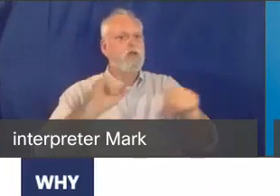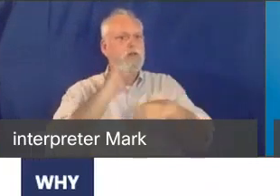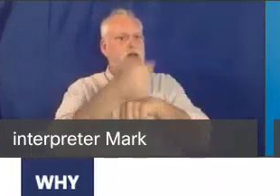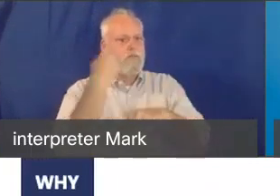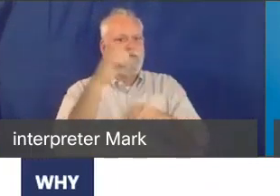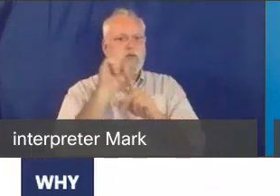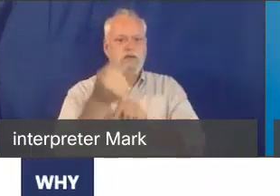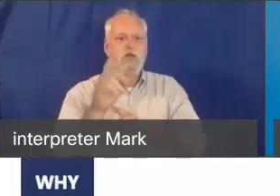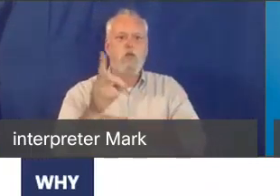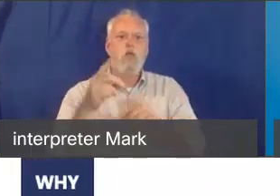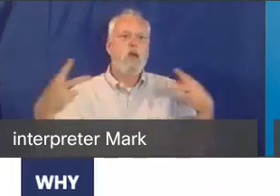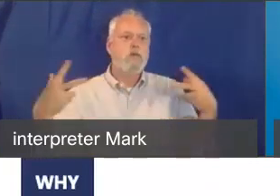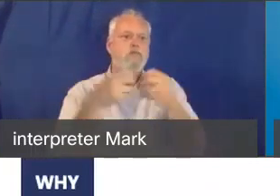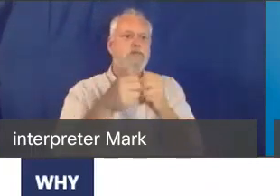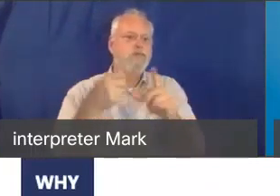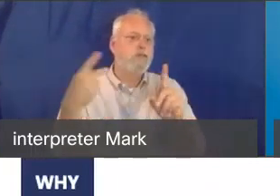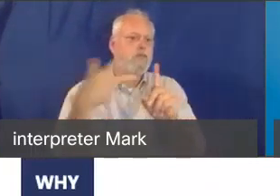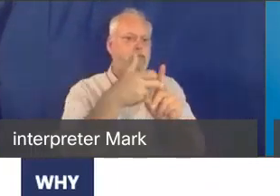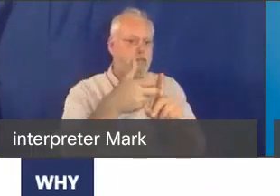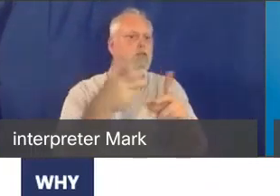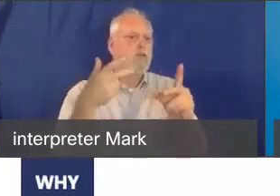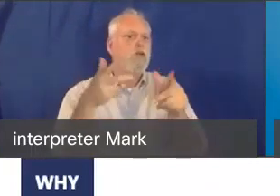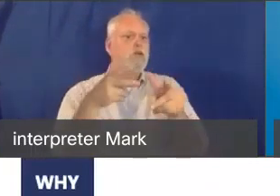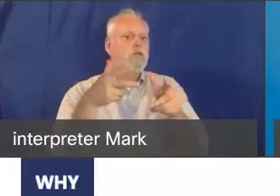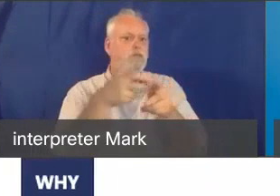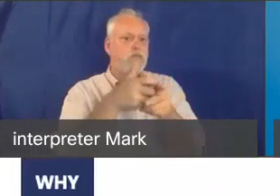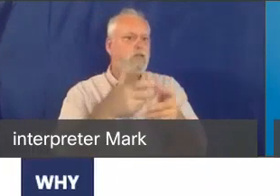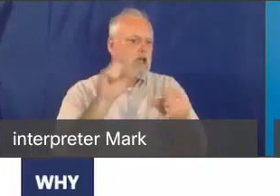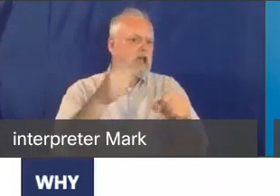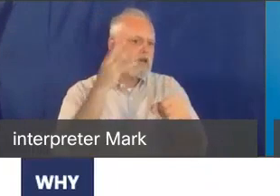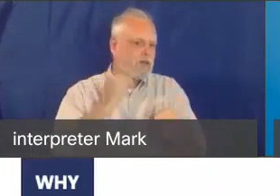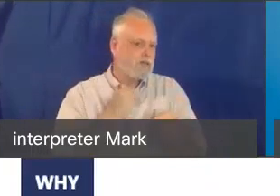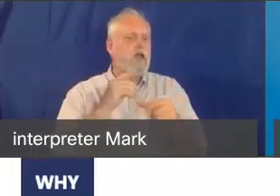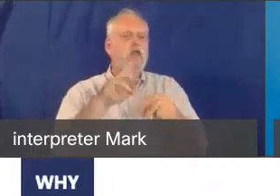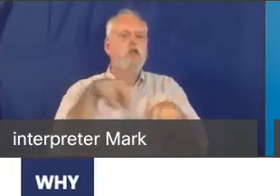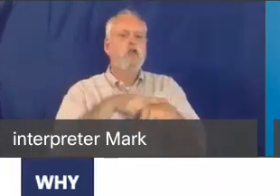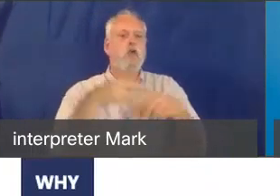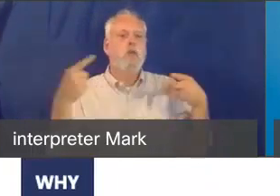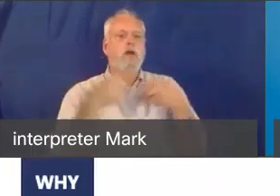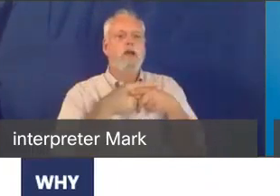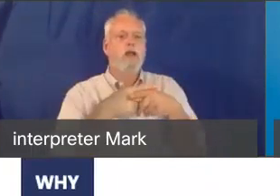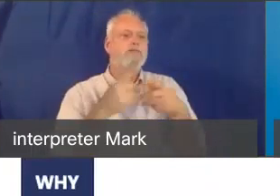Where crashes can spirit can be experience so the typical conflict topologies on his court are,